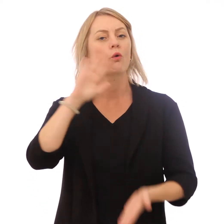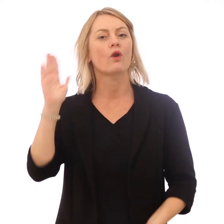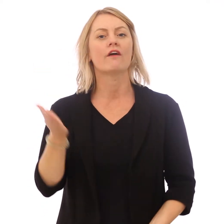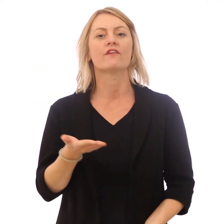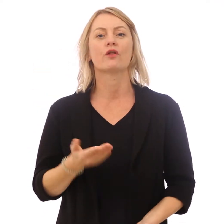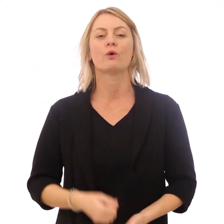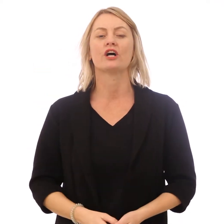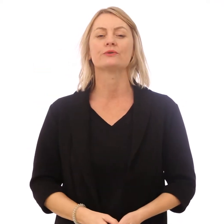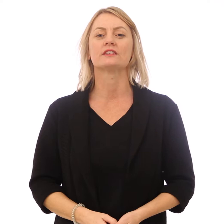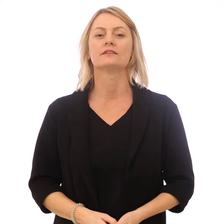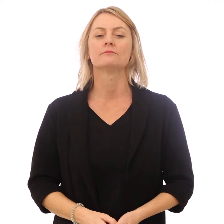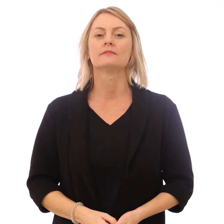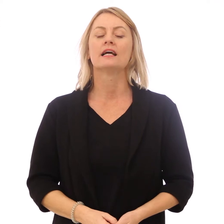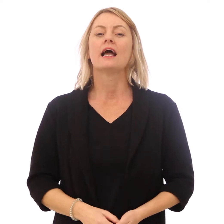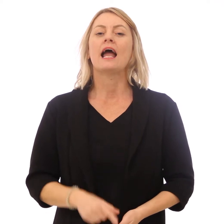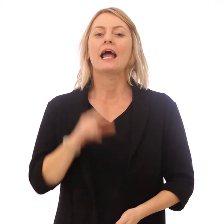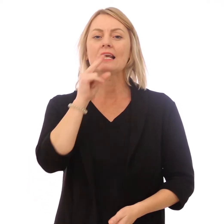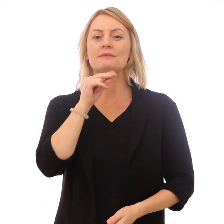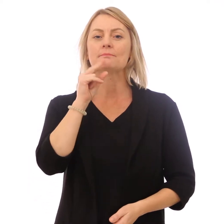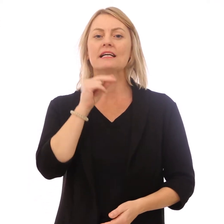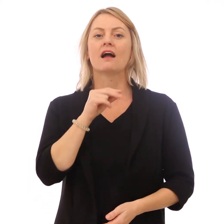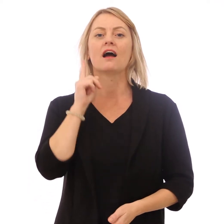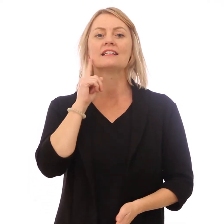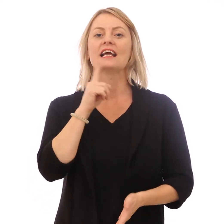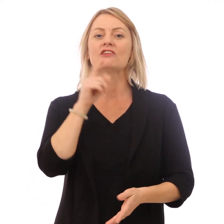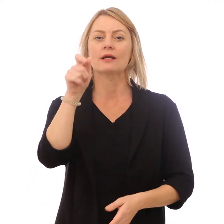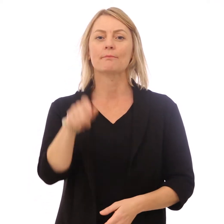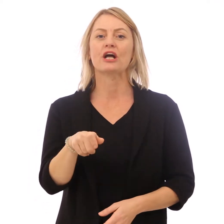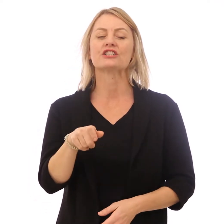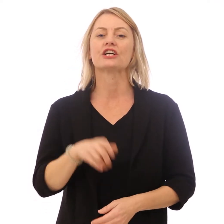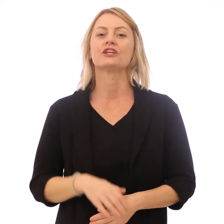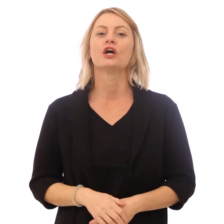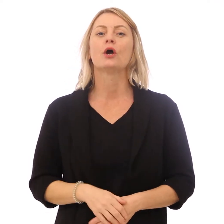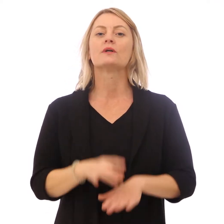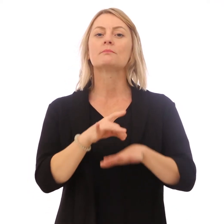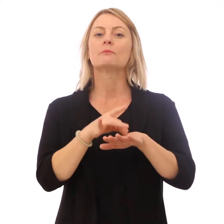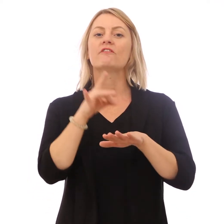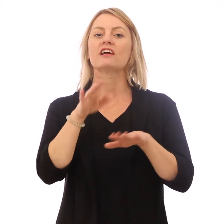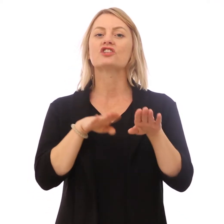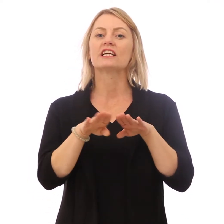A lipspeaker is a hearing person who has been professionally trained to be easy to lipread.